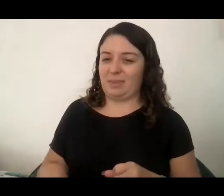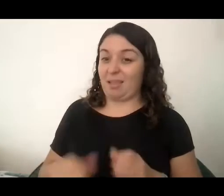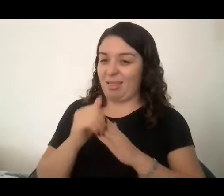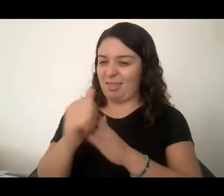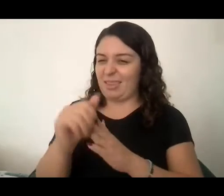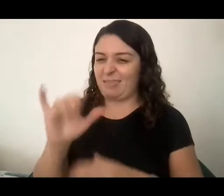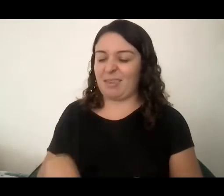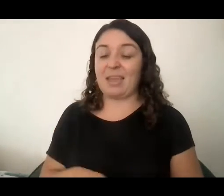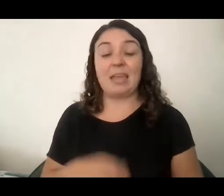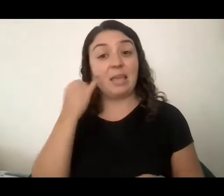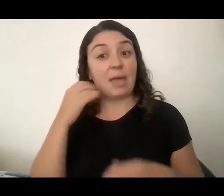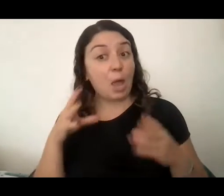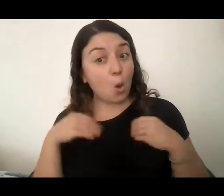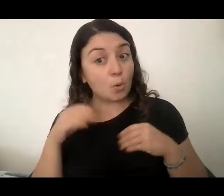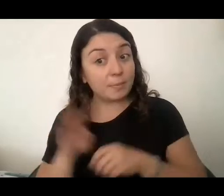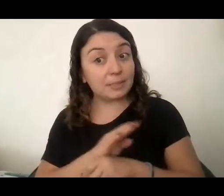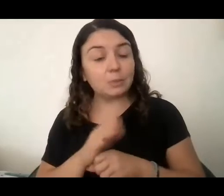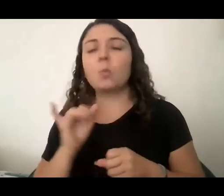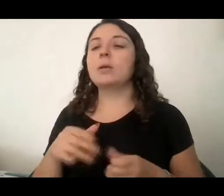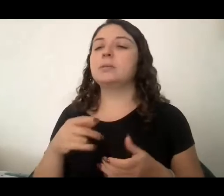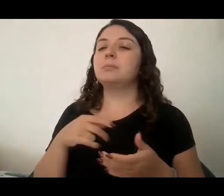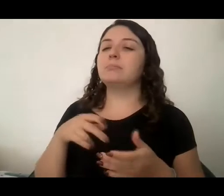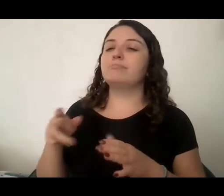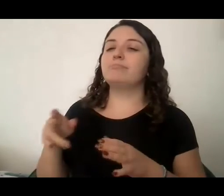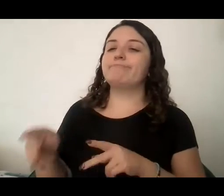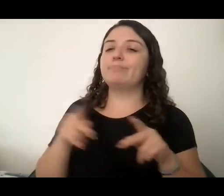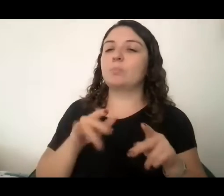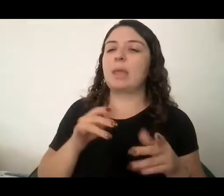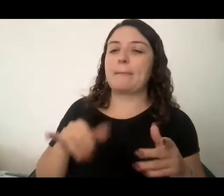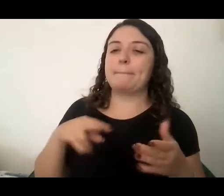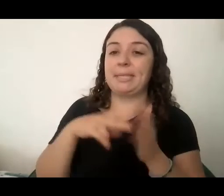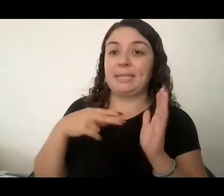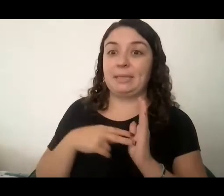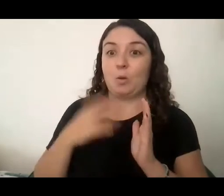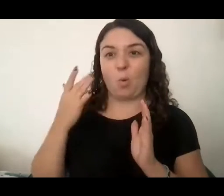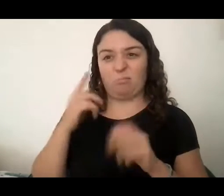I own a business, what does this mean? So I am going to move us on, in part because of time.